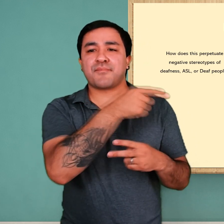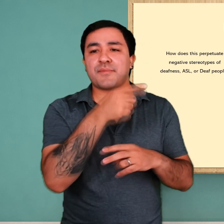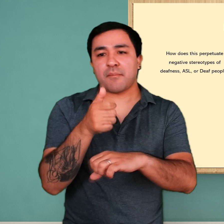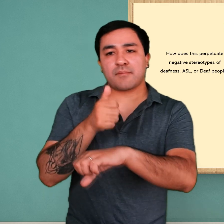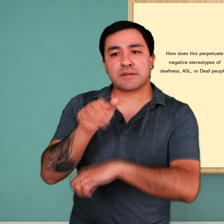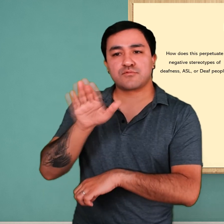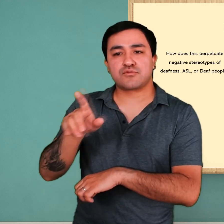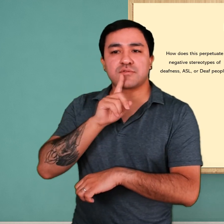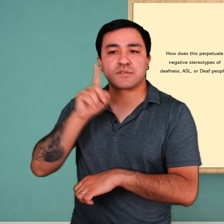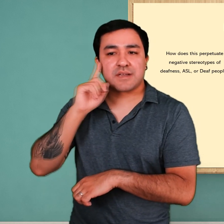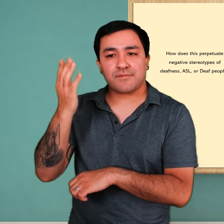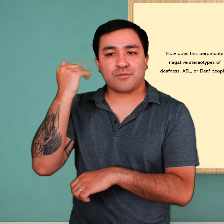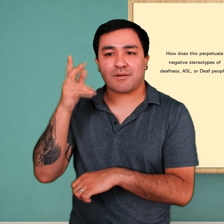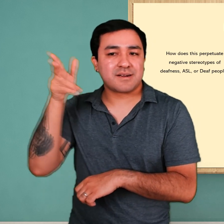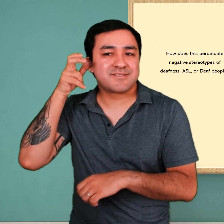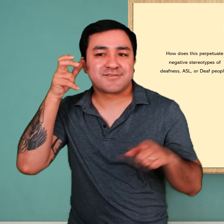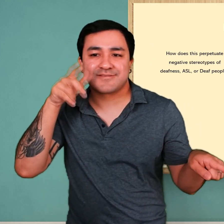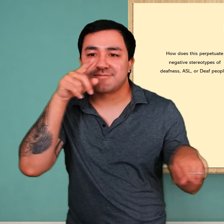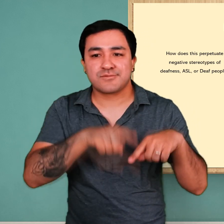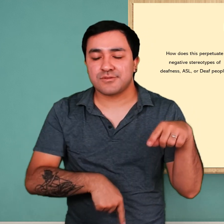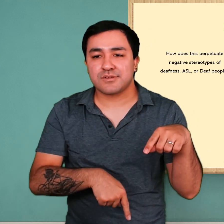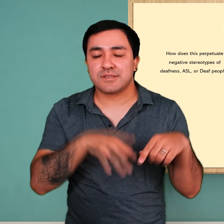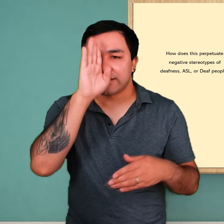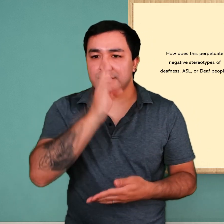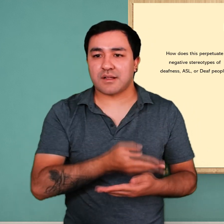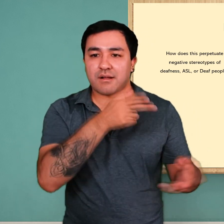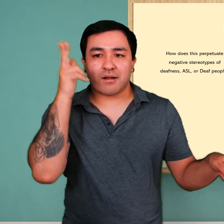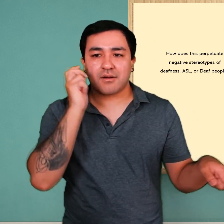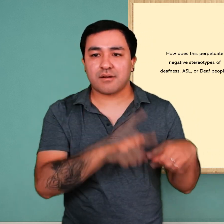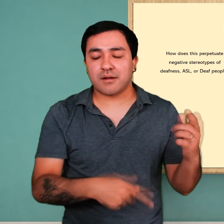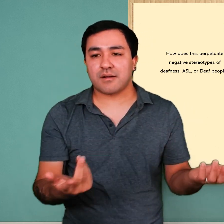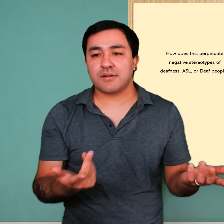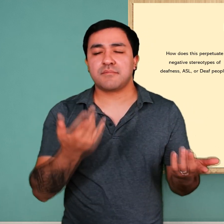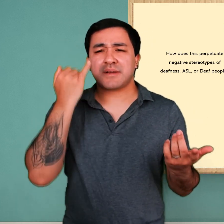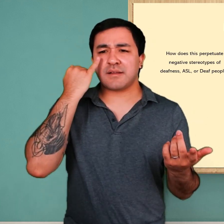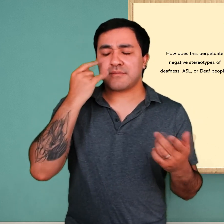Secondly, this passage implies her son hurt himself because she could not hear him.